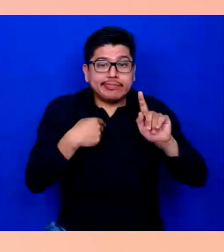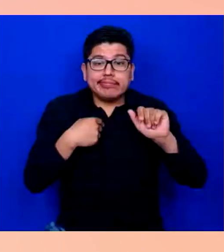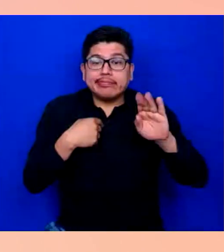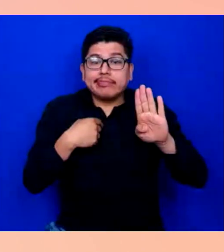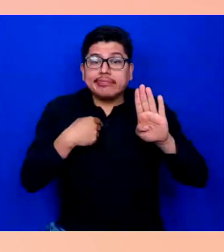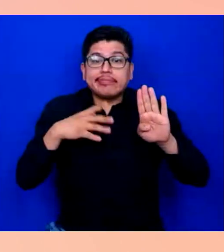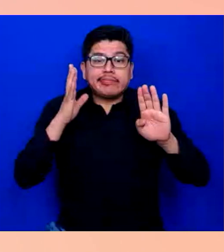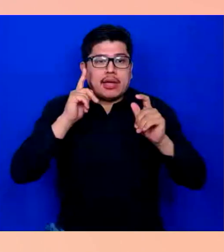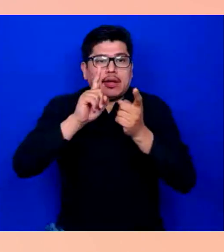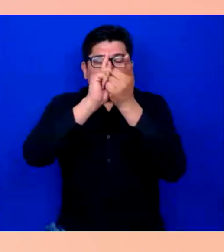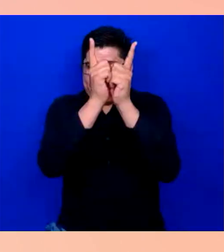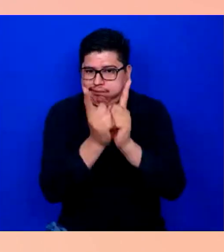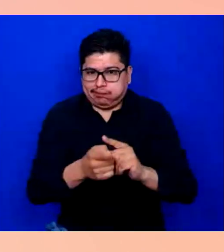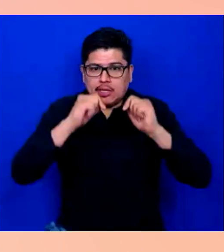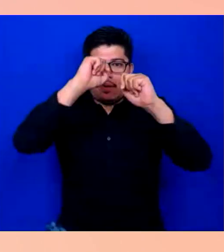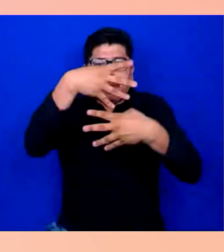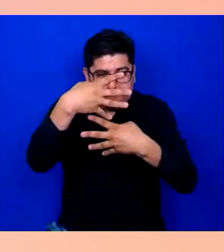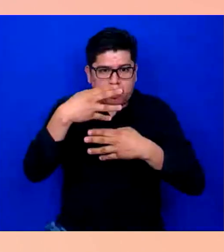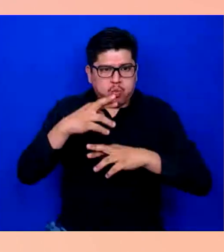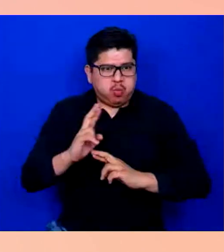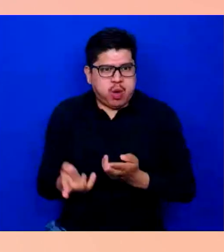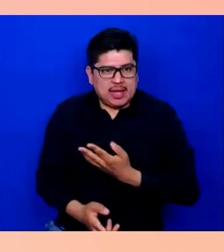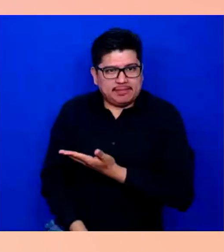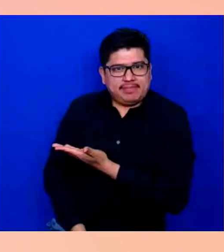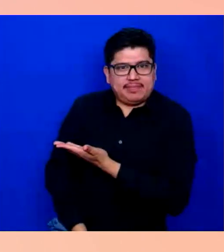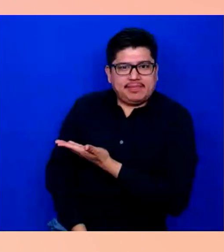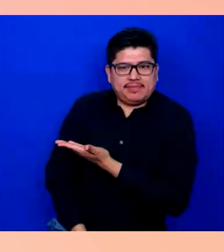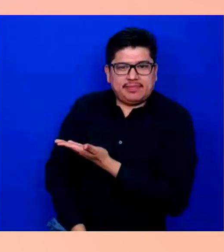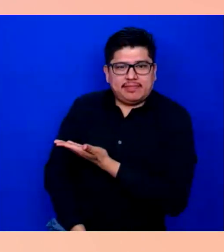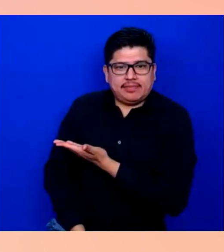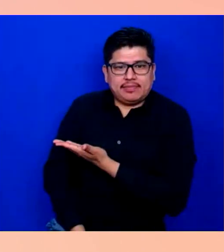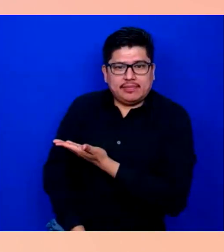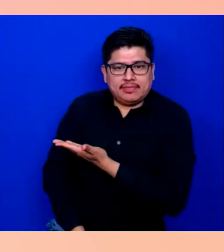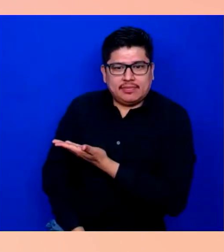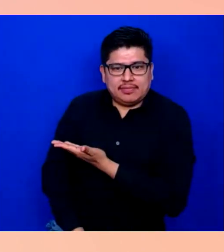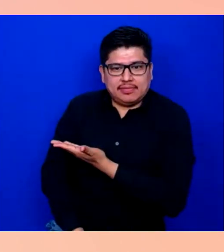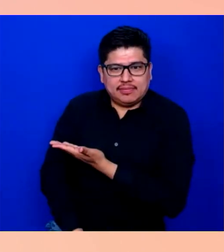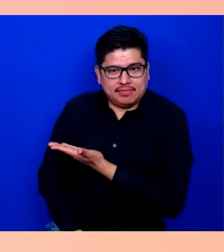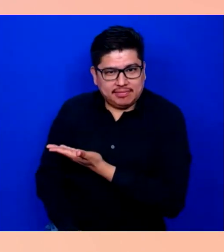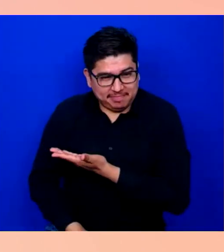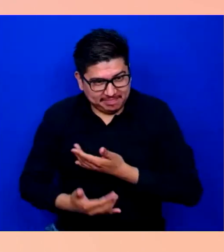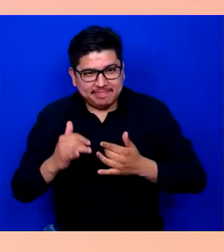Press "Tab" and boom, done. Whether copying from a different spot,